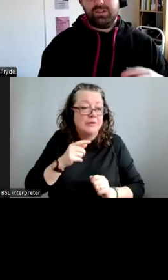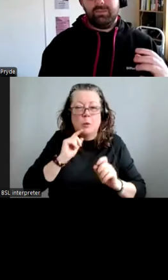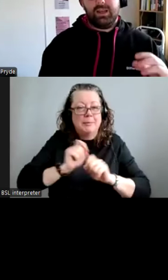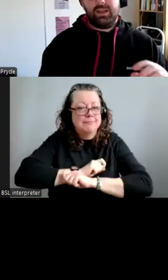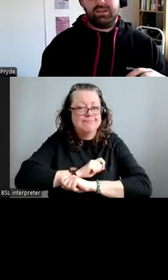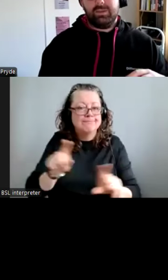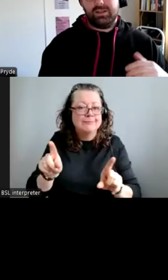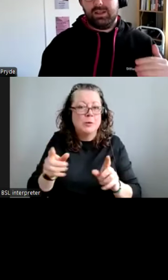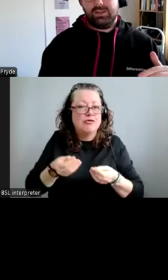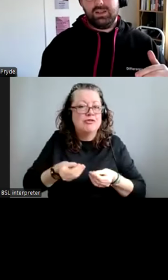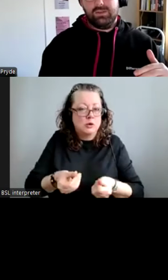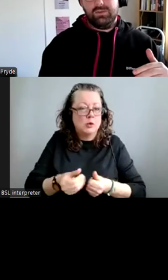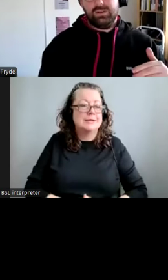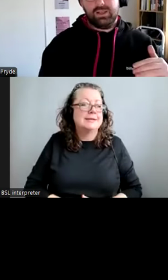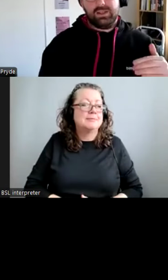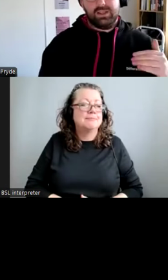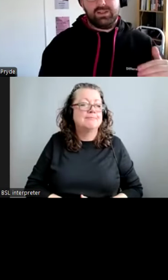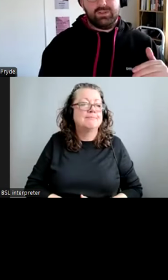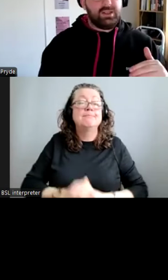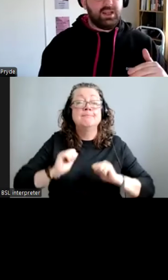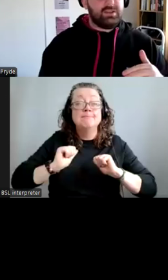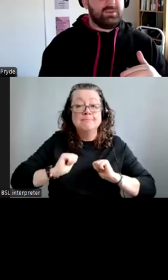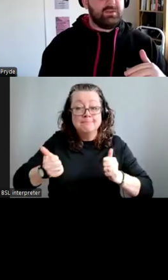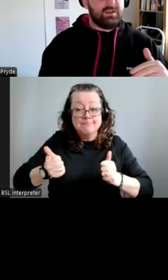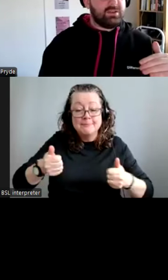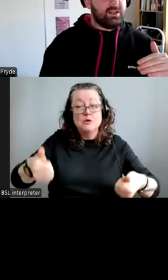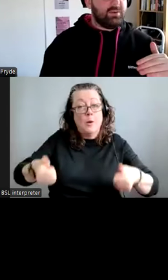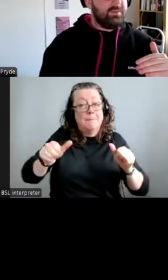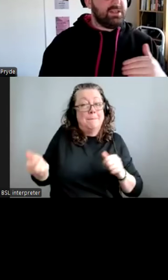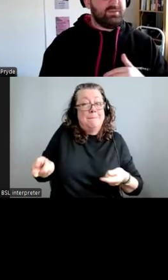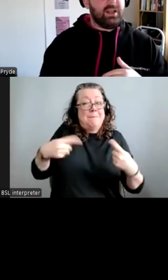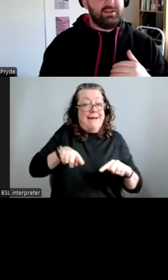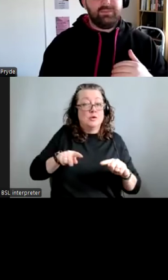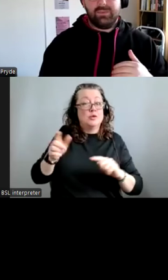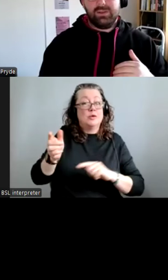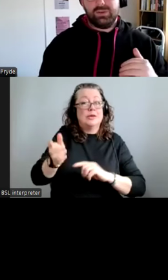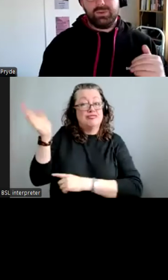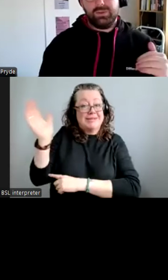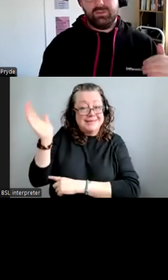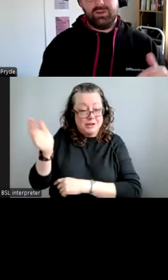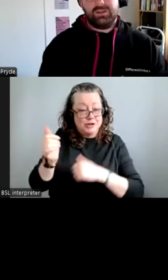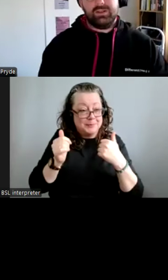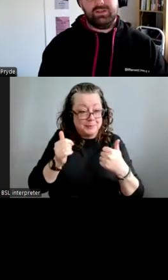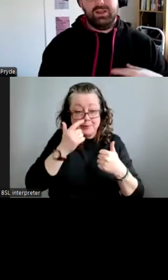I'm going to jump back into the presentation now and just take us through to the end so we can finish on the hour as we planned. To jump into,